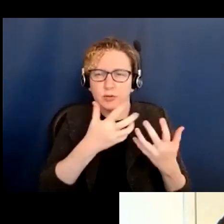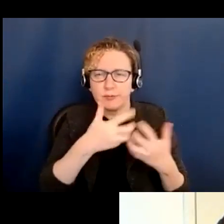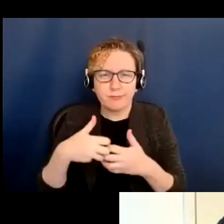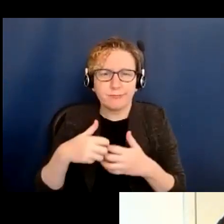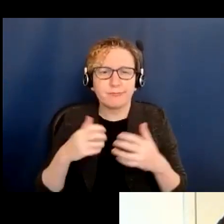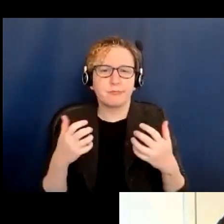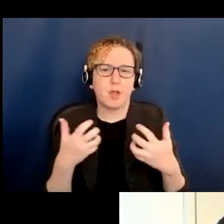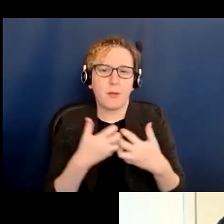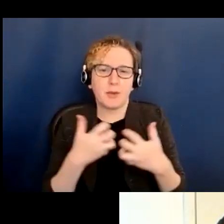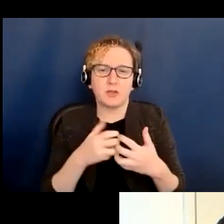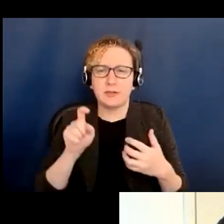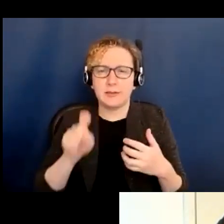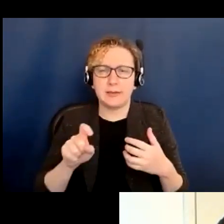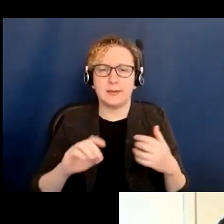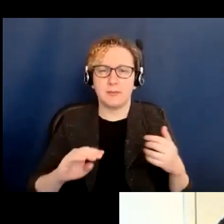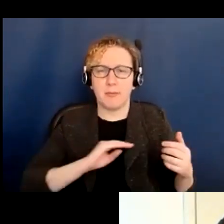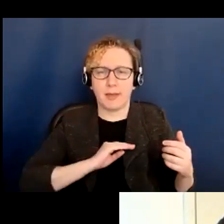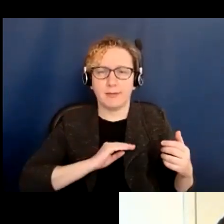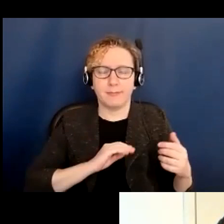and needs would be met.